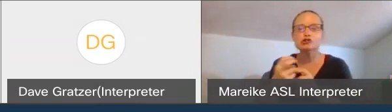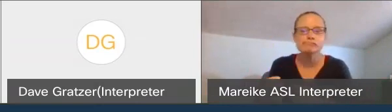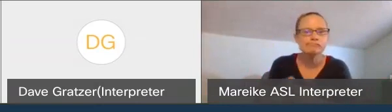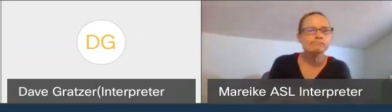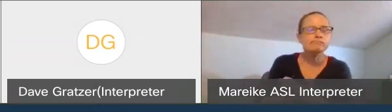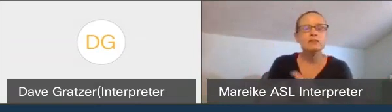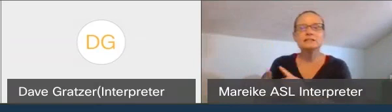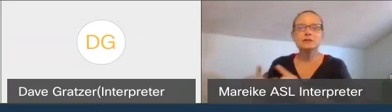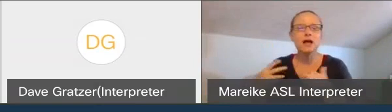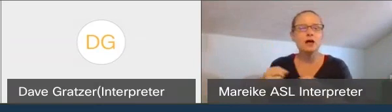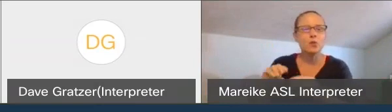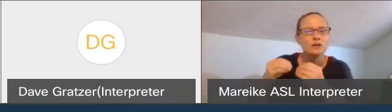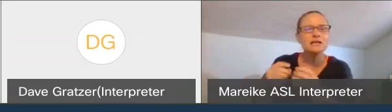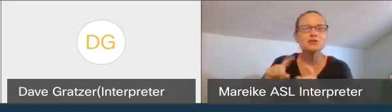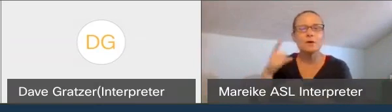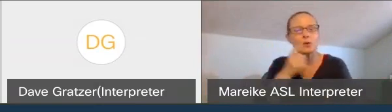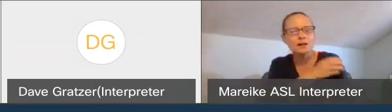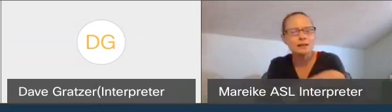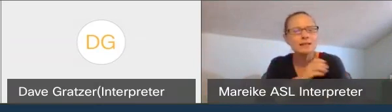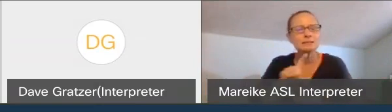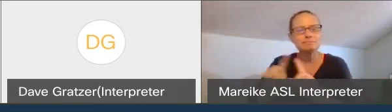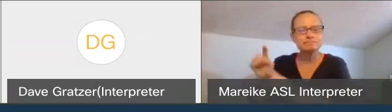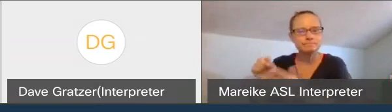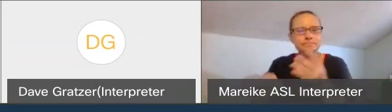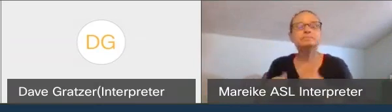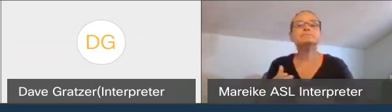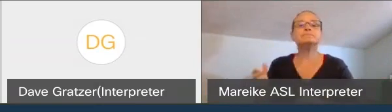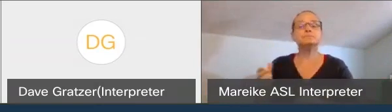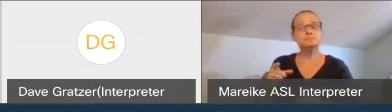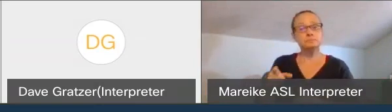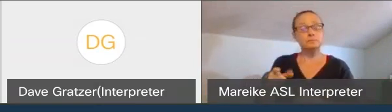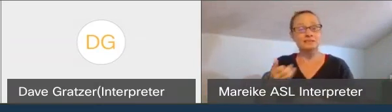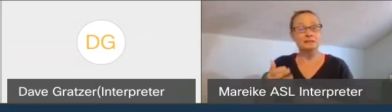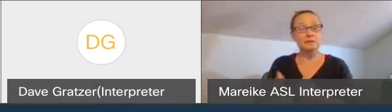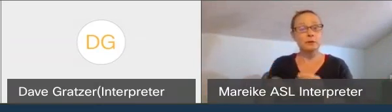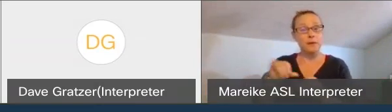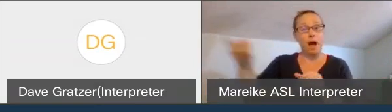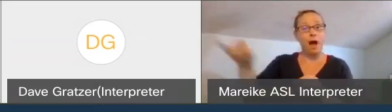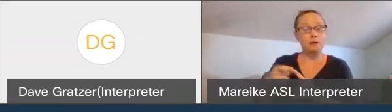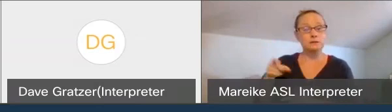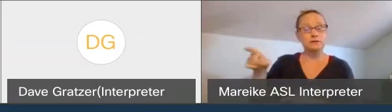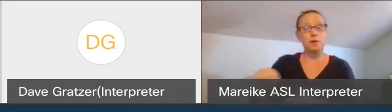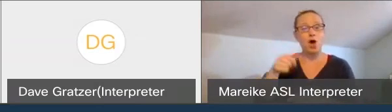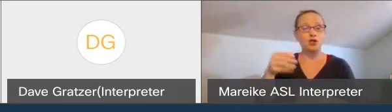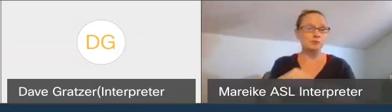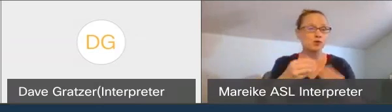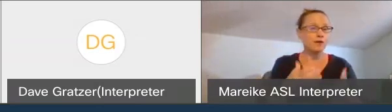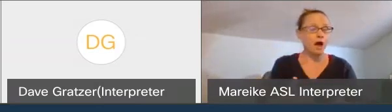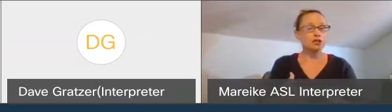go for clinics, different things. Um, they're several miles away from other providers that someone might have appointments for